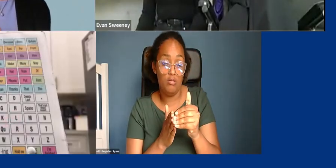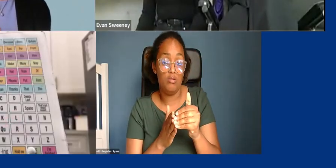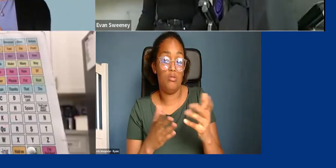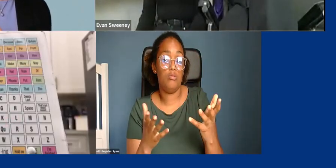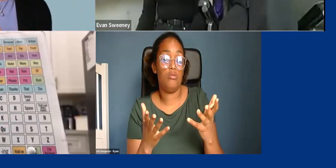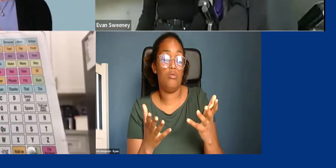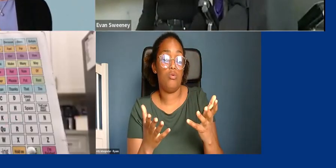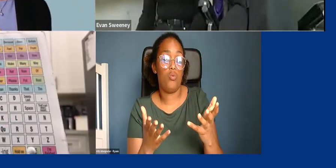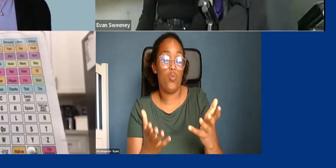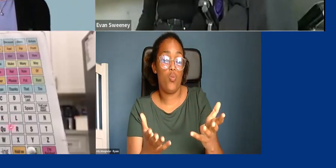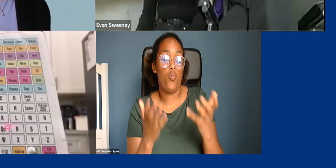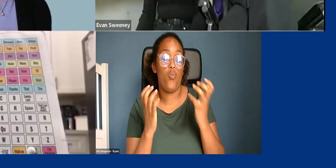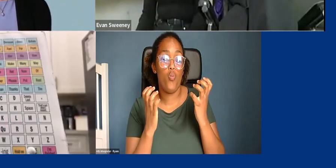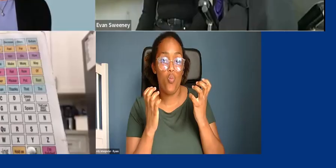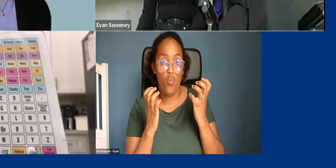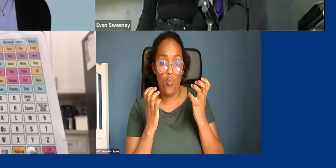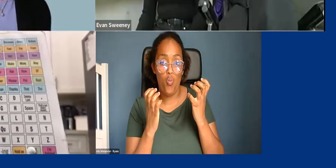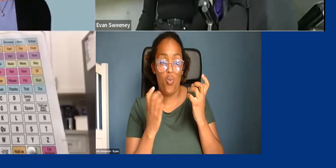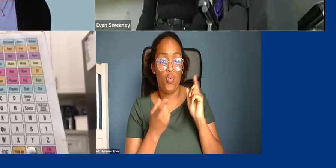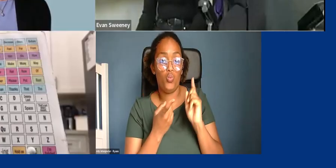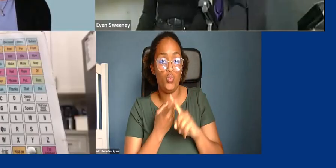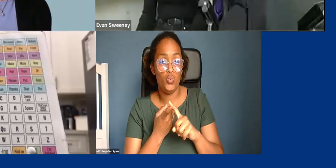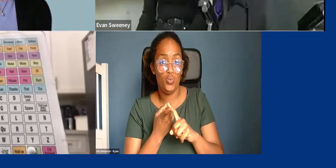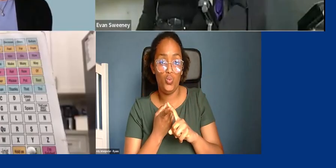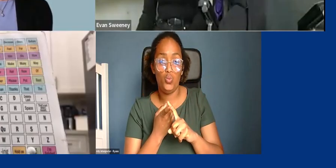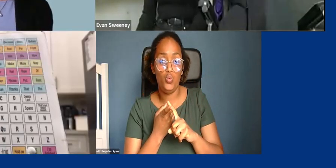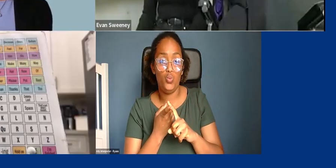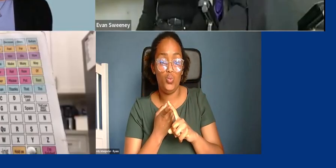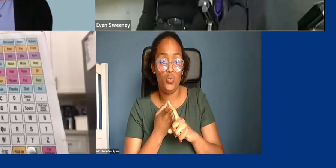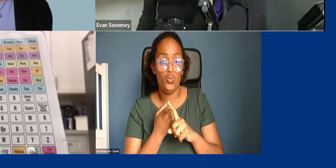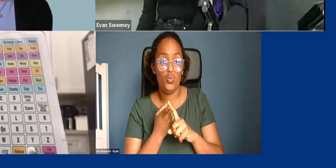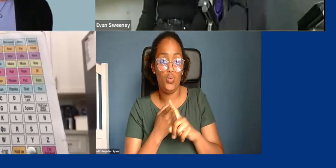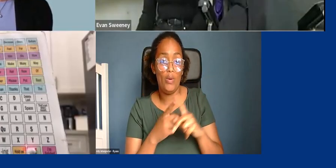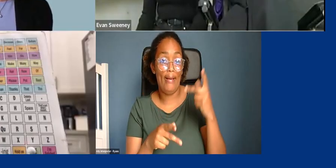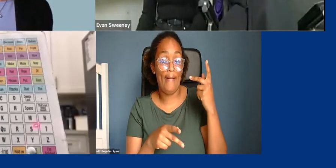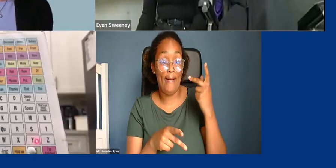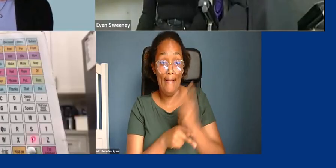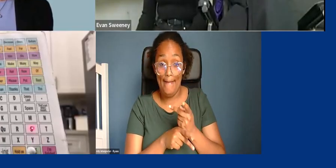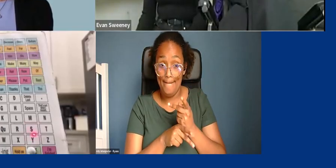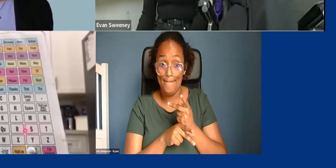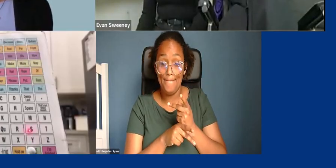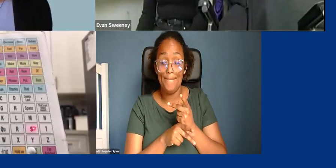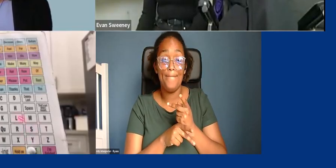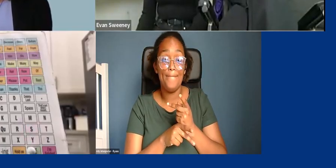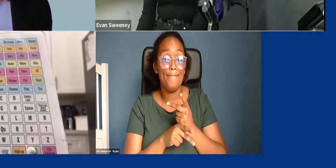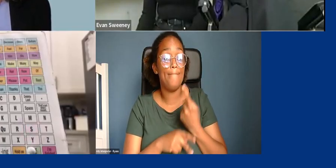E, E, often want to keep us, S,